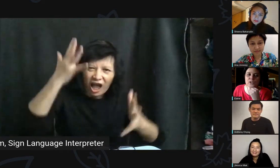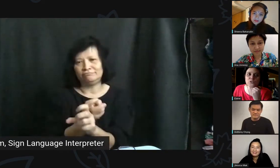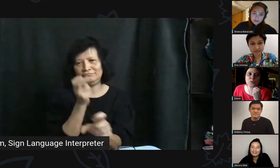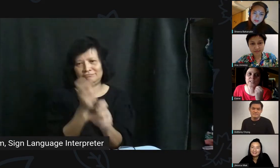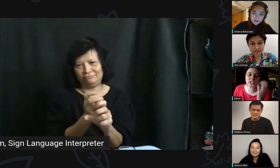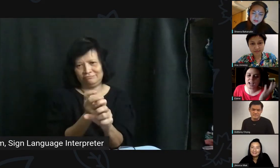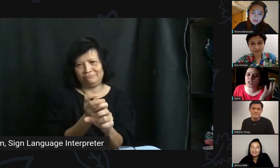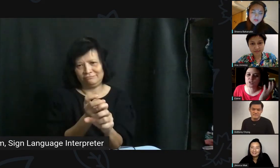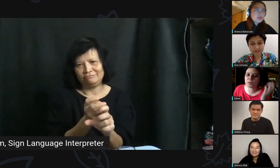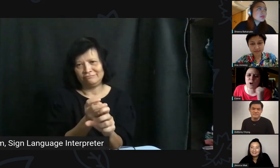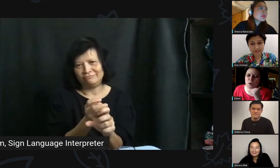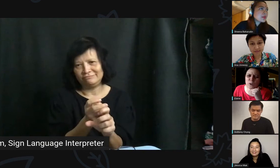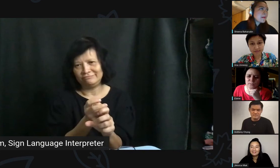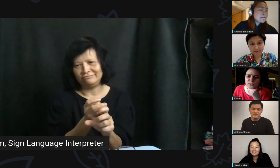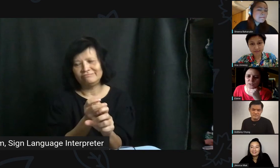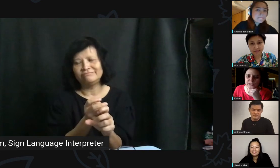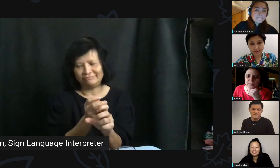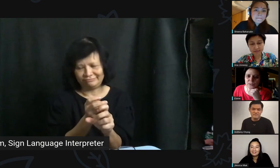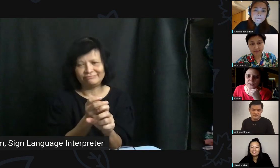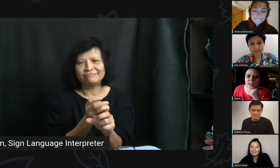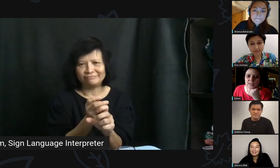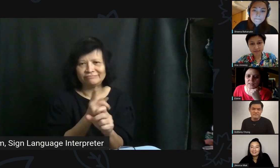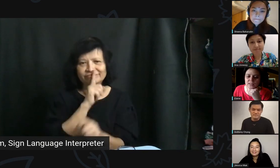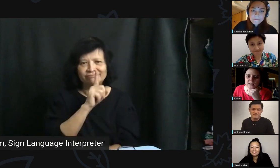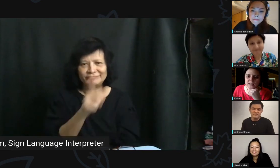Which was a challenge but a wonderful learning process.